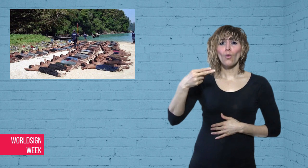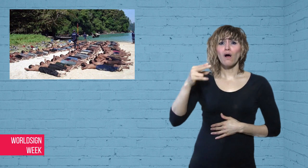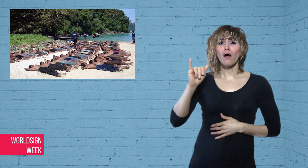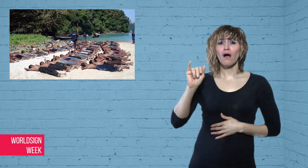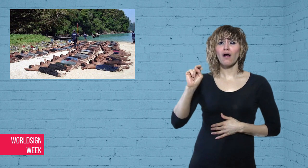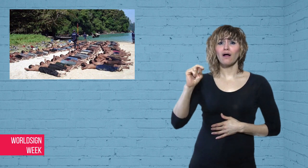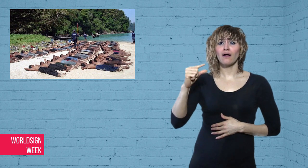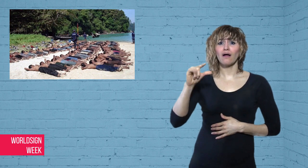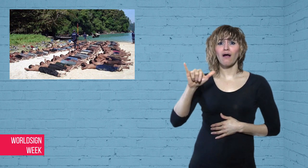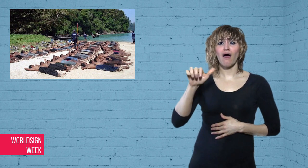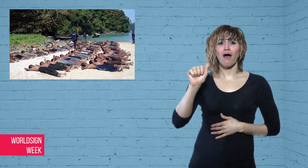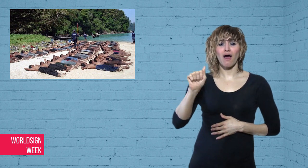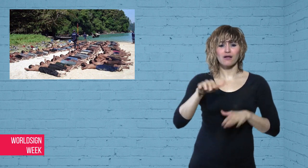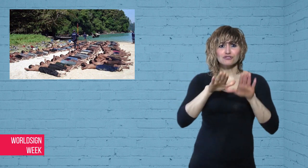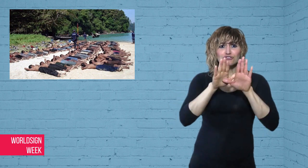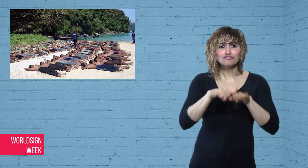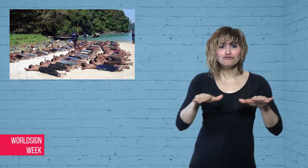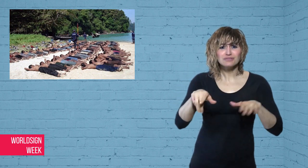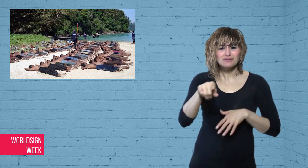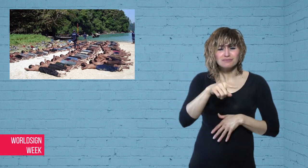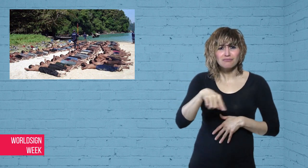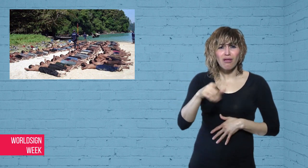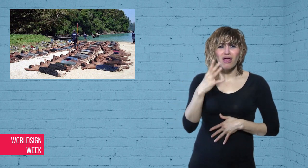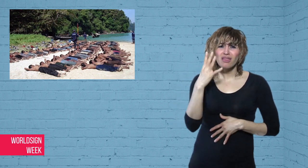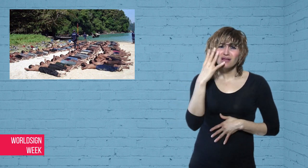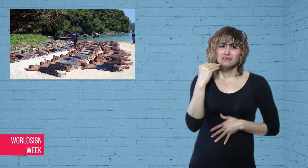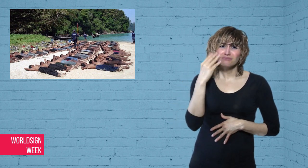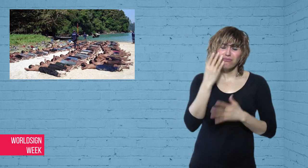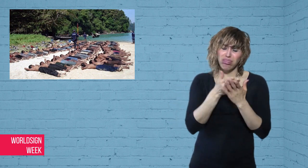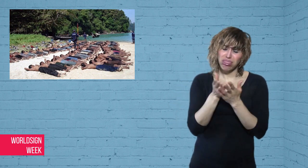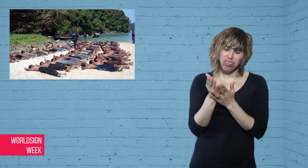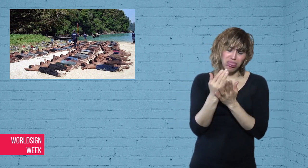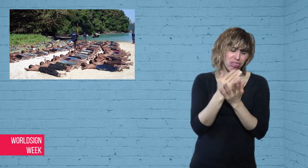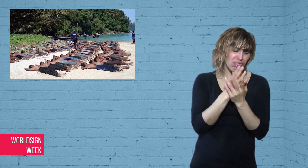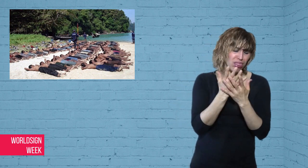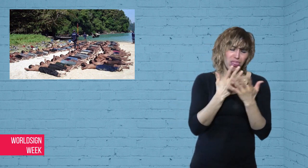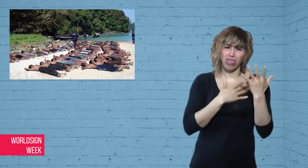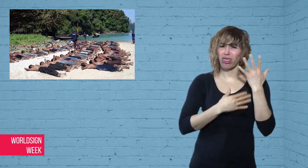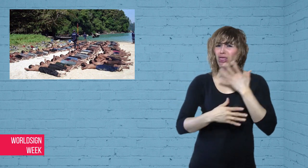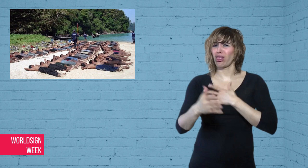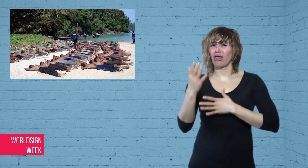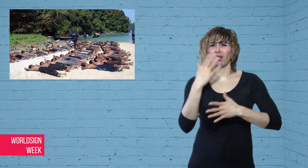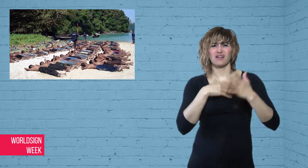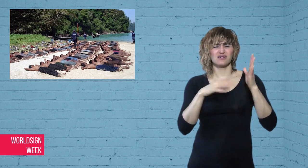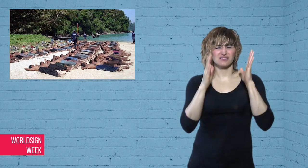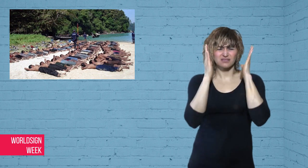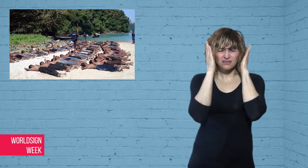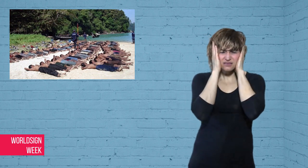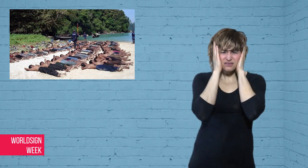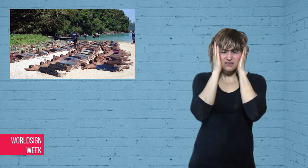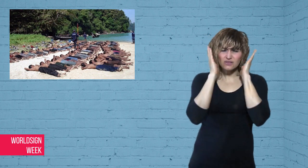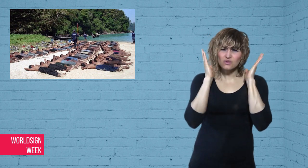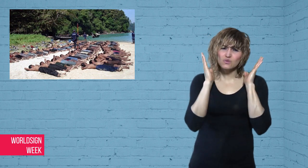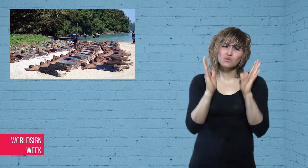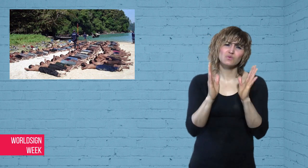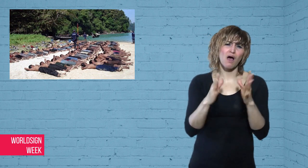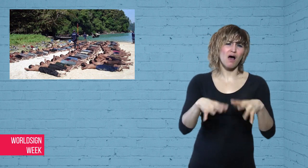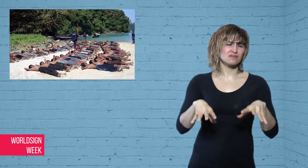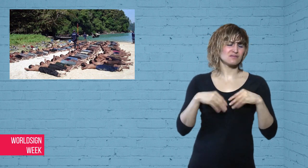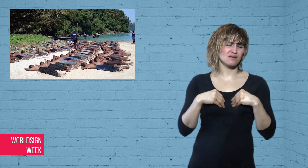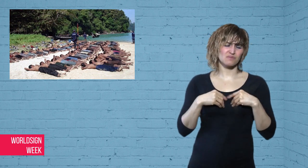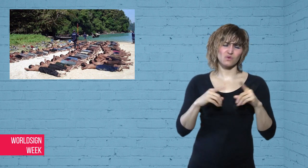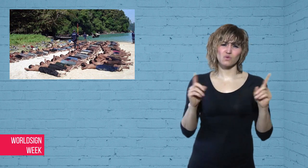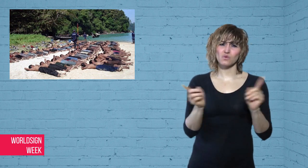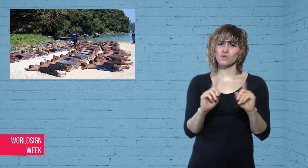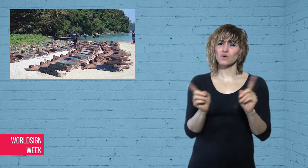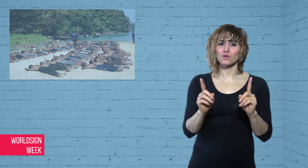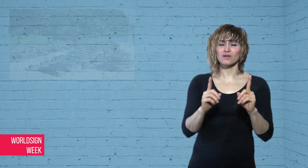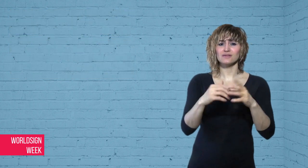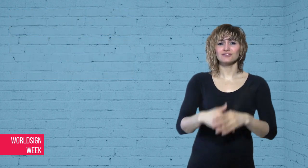is unbearable.